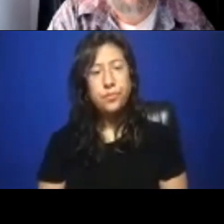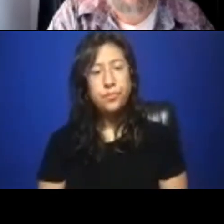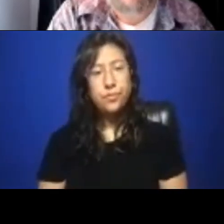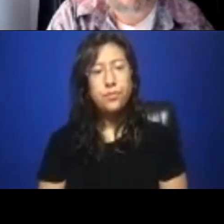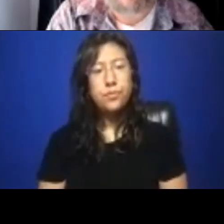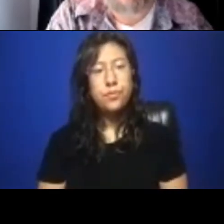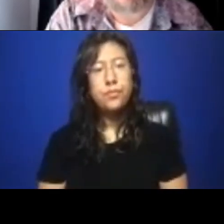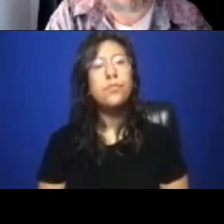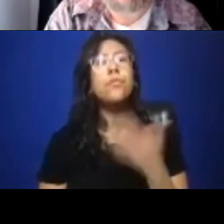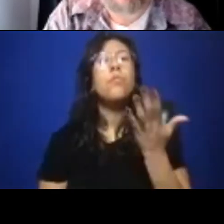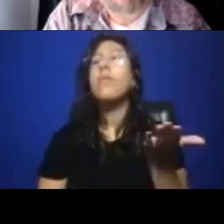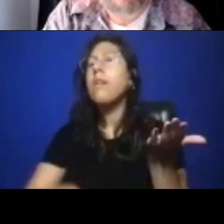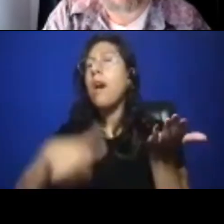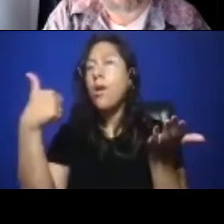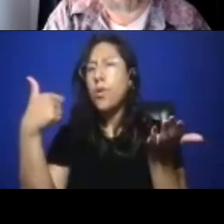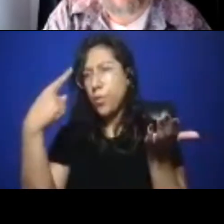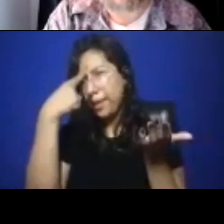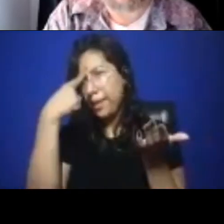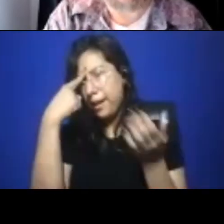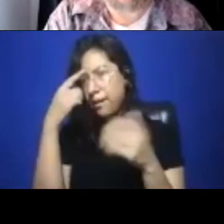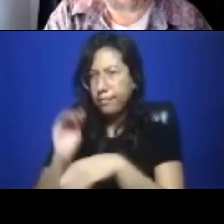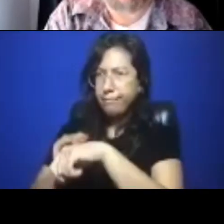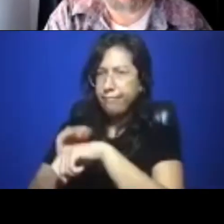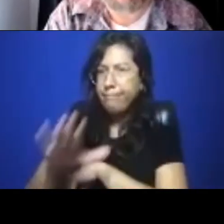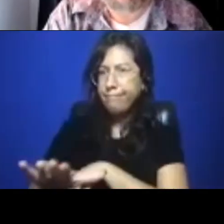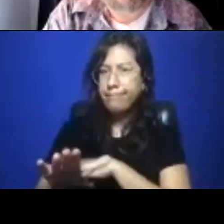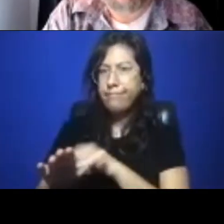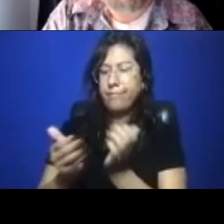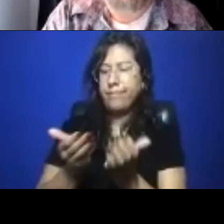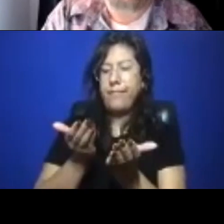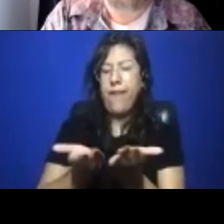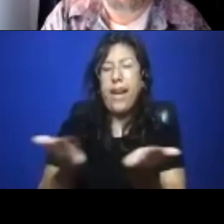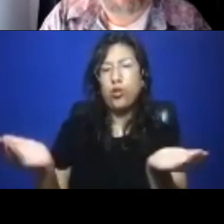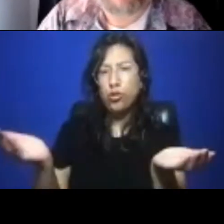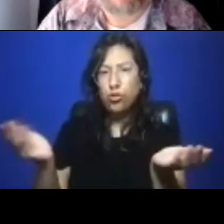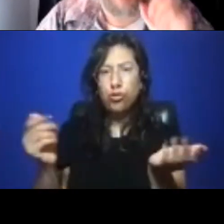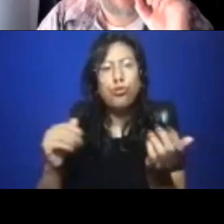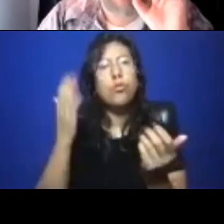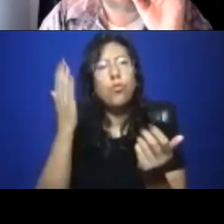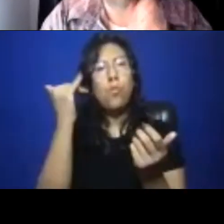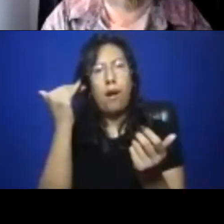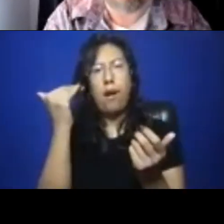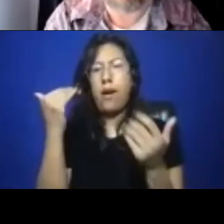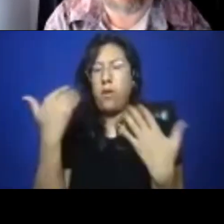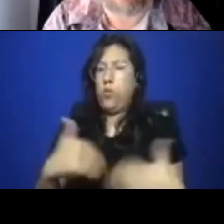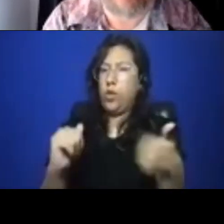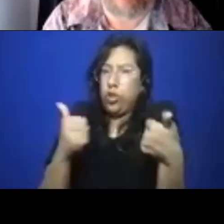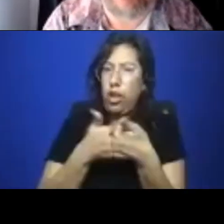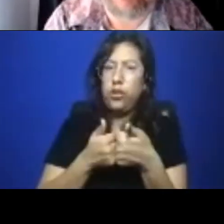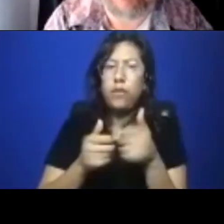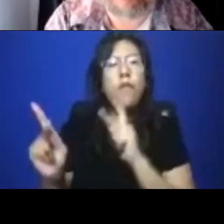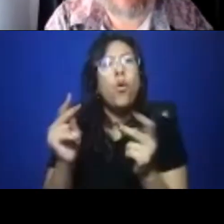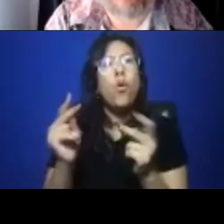What other things might be contributing factors to why there might be some challenges for folks to seek services?